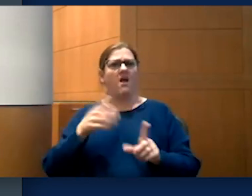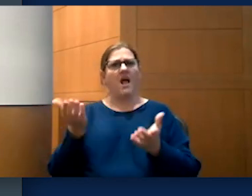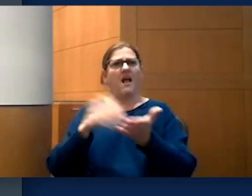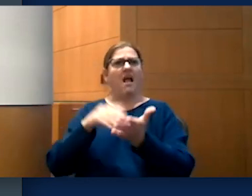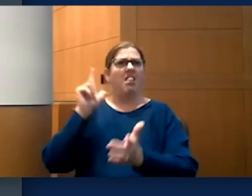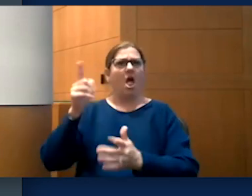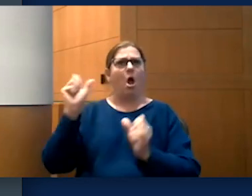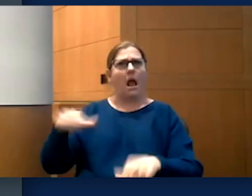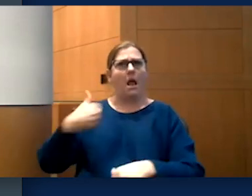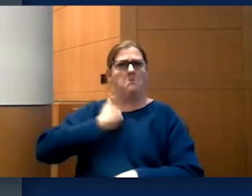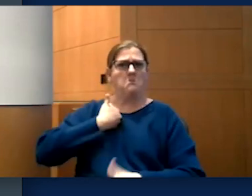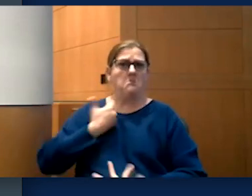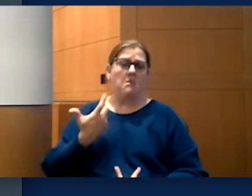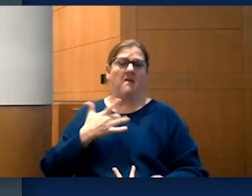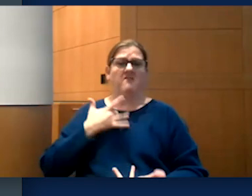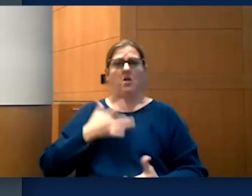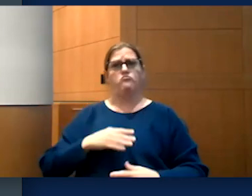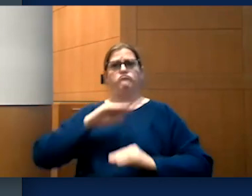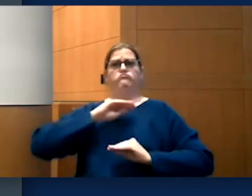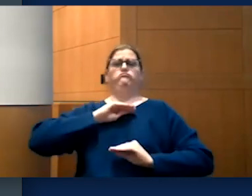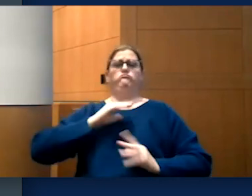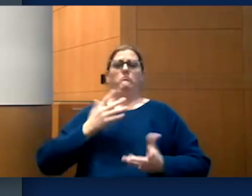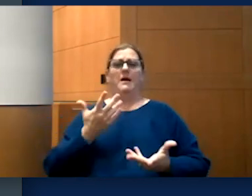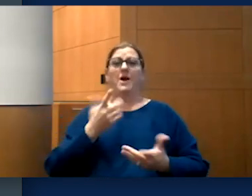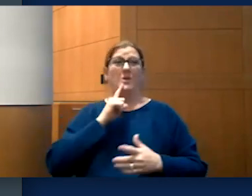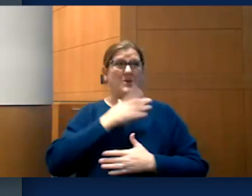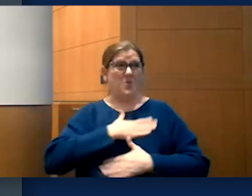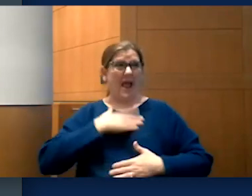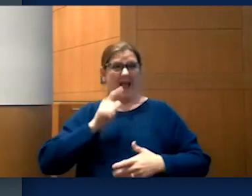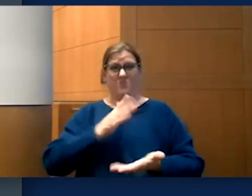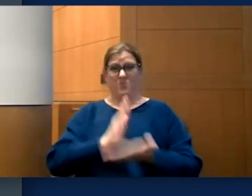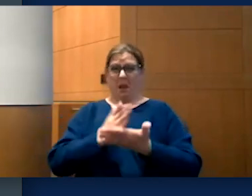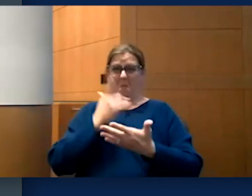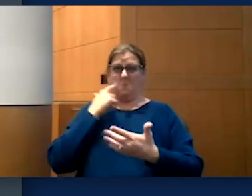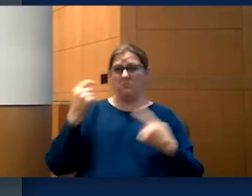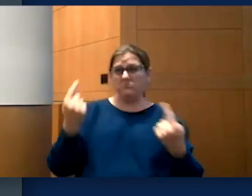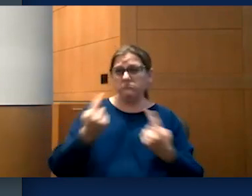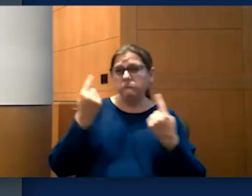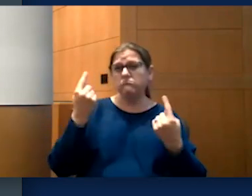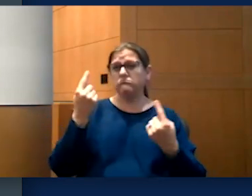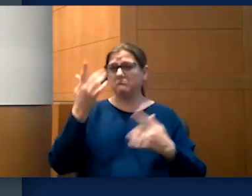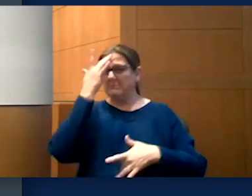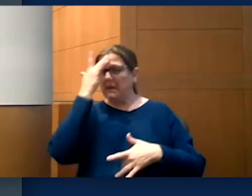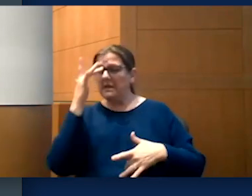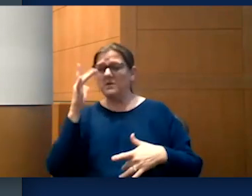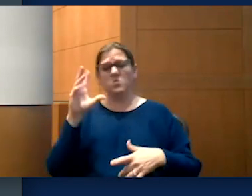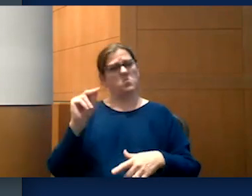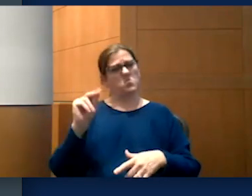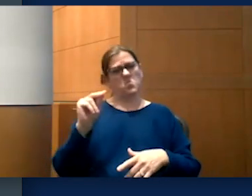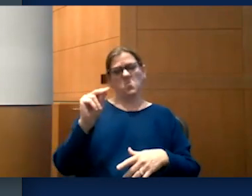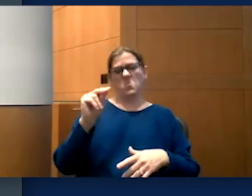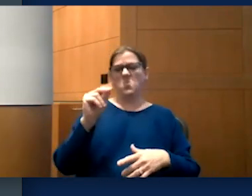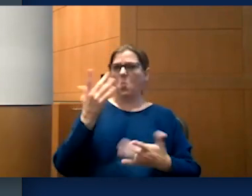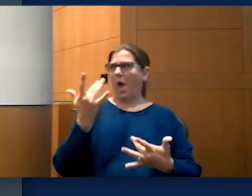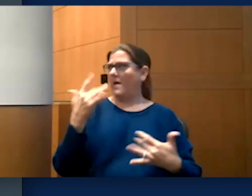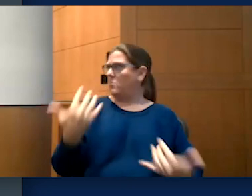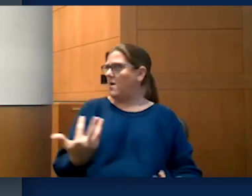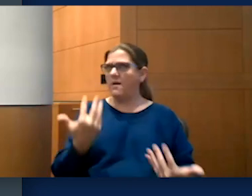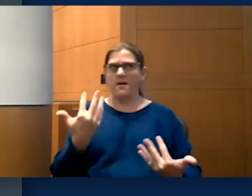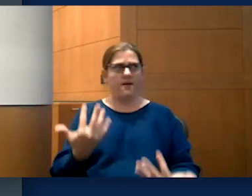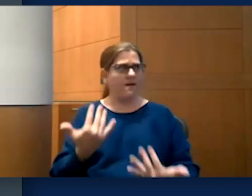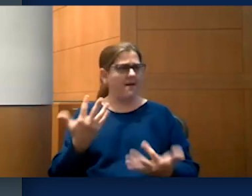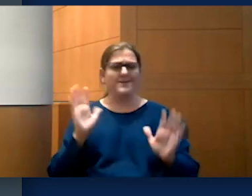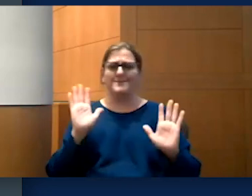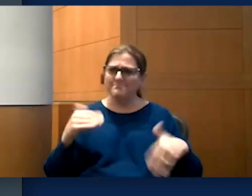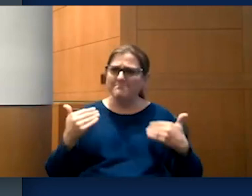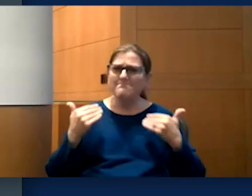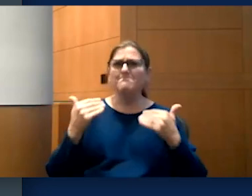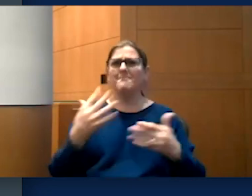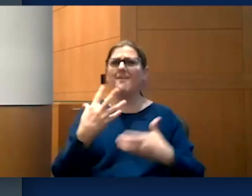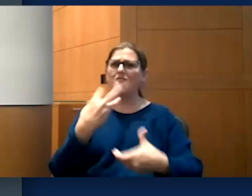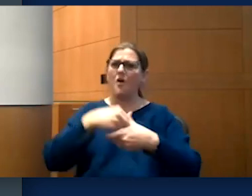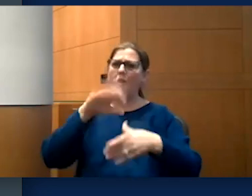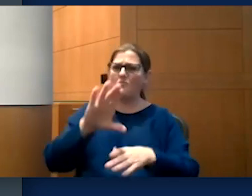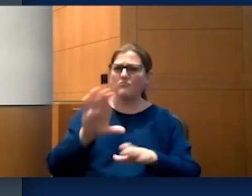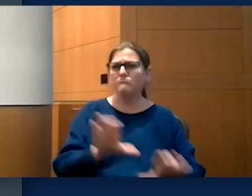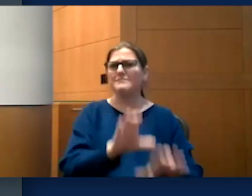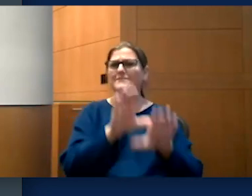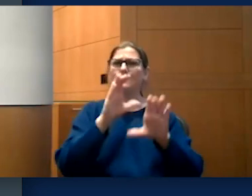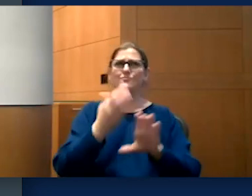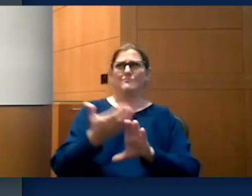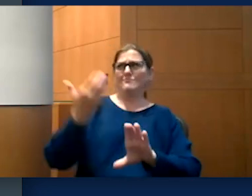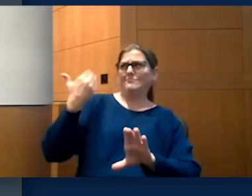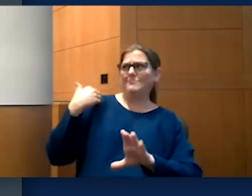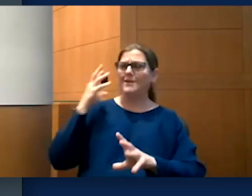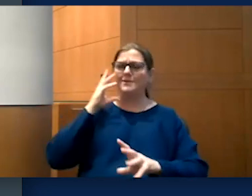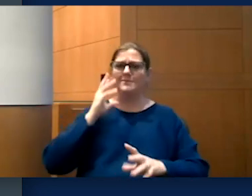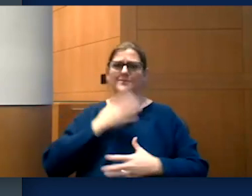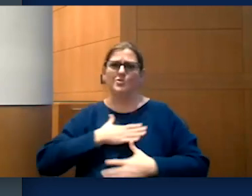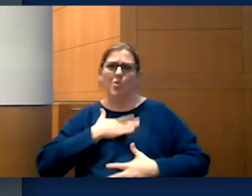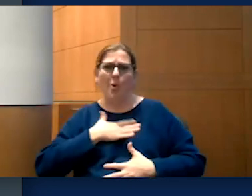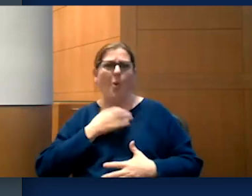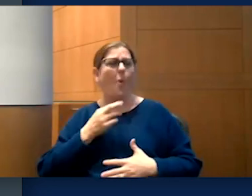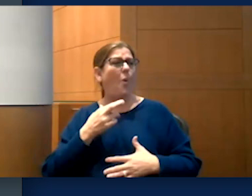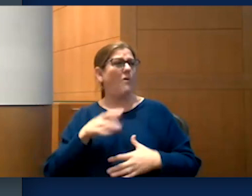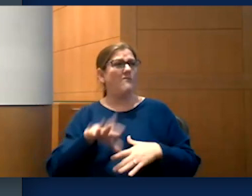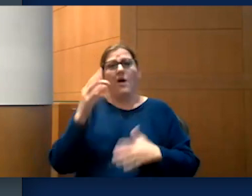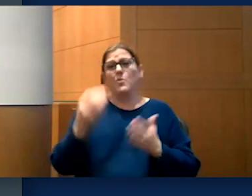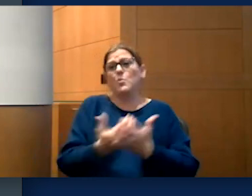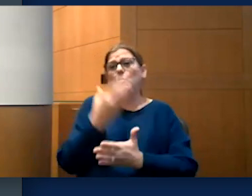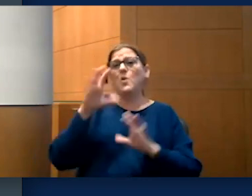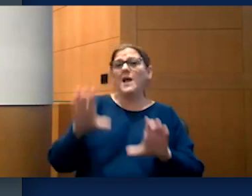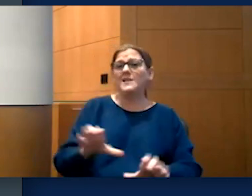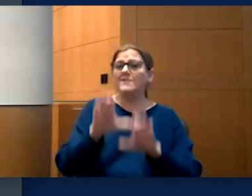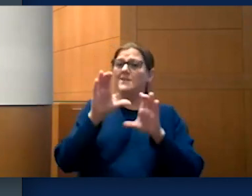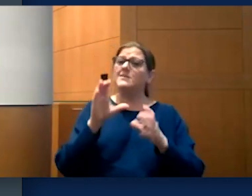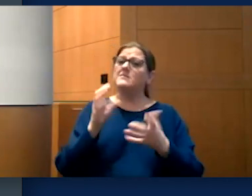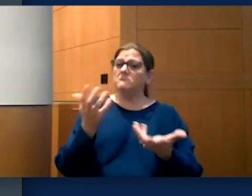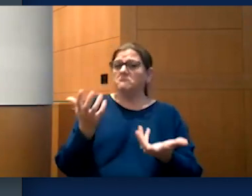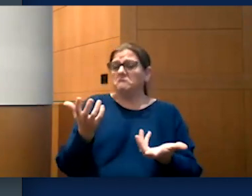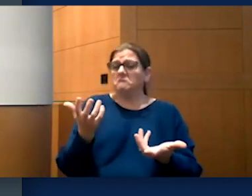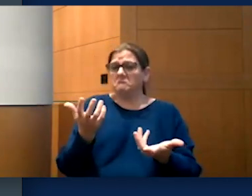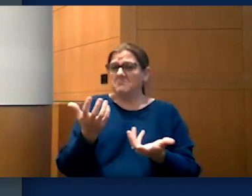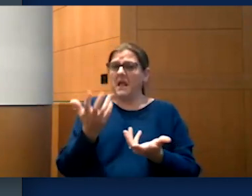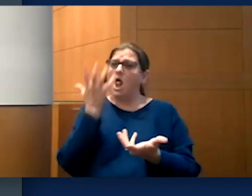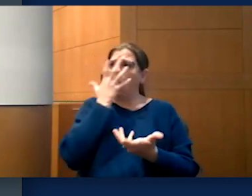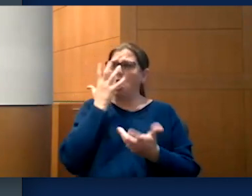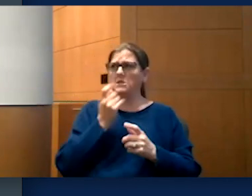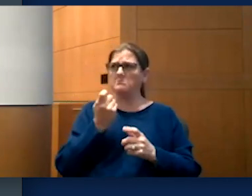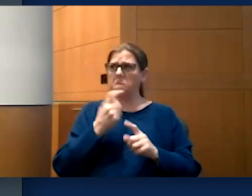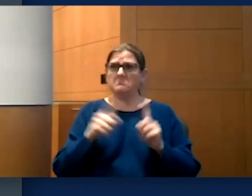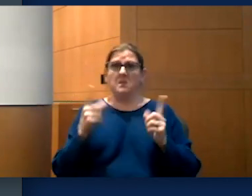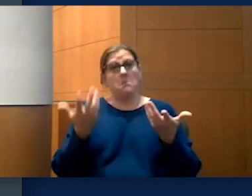We always say recreation doesn't have to stop just because of an illness or an injury. So why, you know. Wait around, you know, we want you to get back into these activities that you previously enjoyed or find new activities. Just anything, you know might just look a little different. But we still